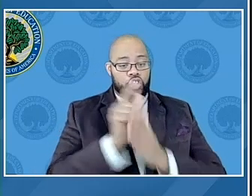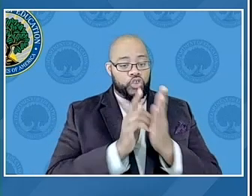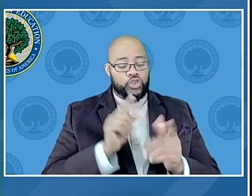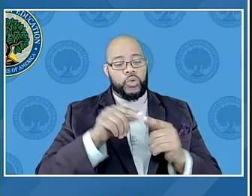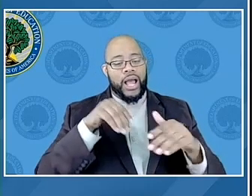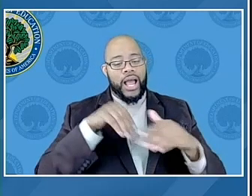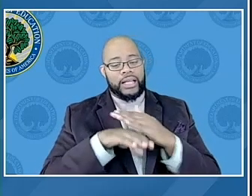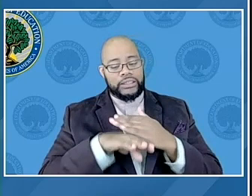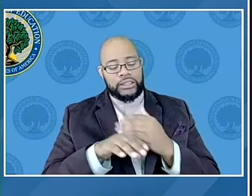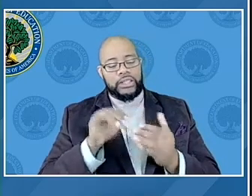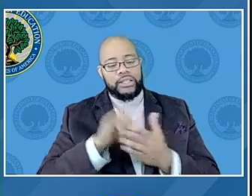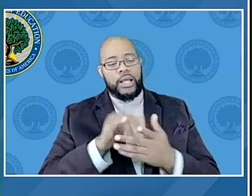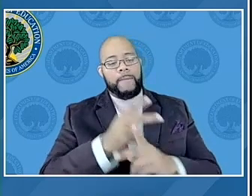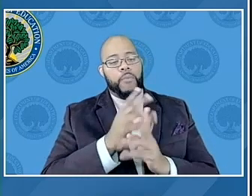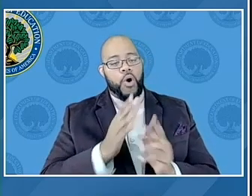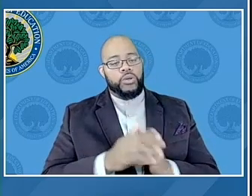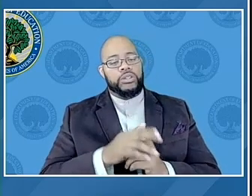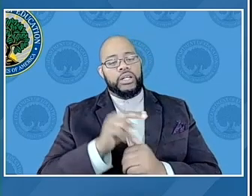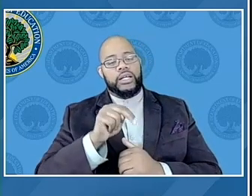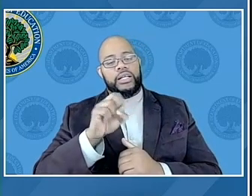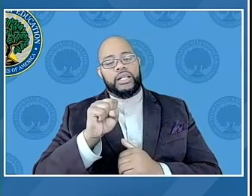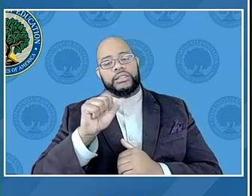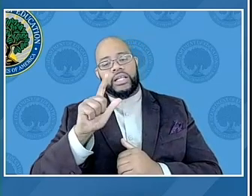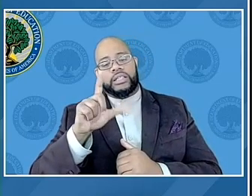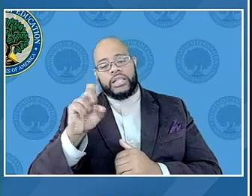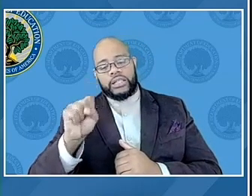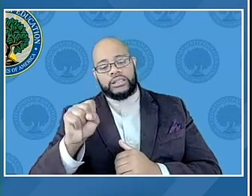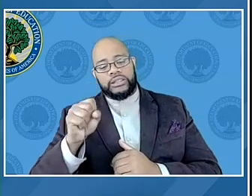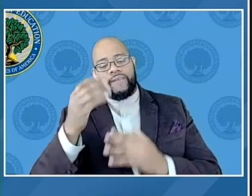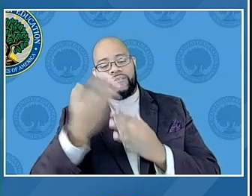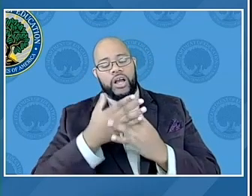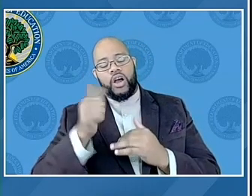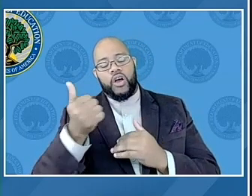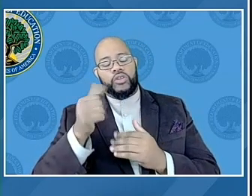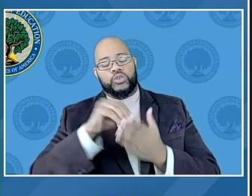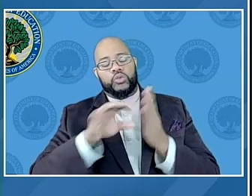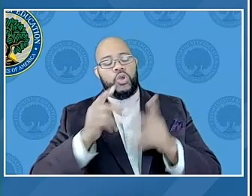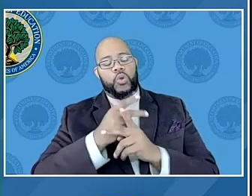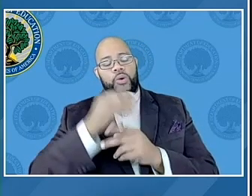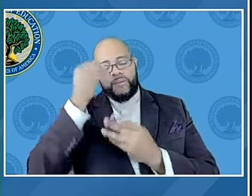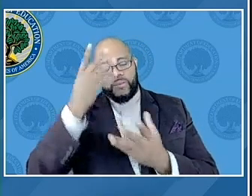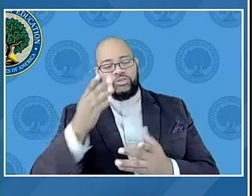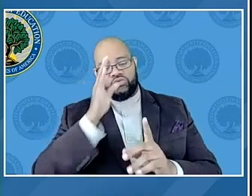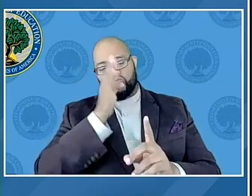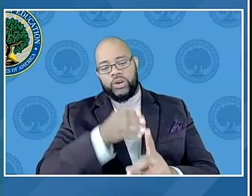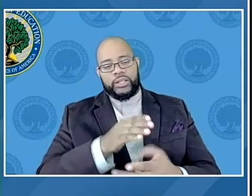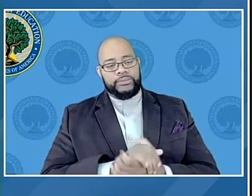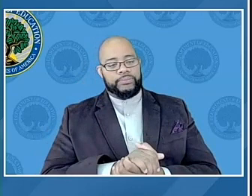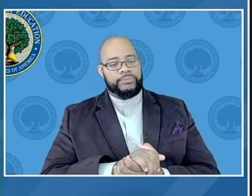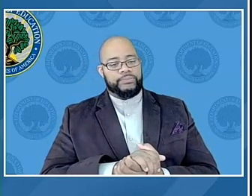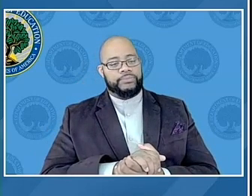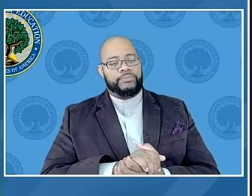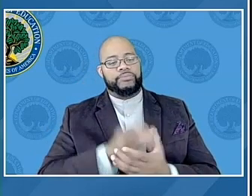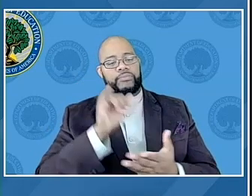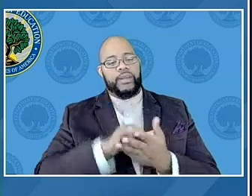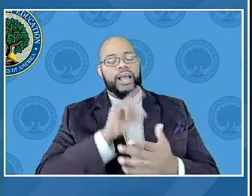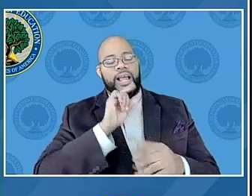borrowers NSLDS files and other student loan information directly. This is actually in contravention, I